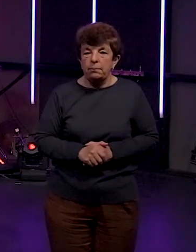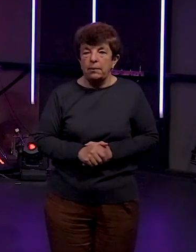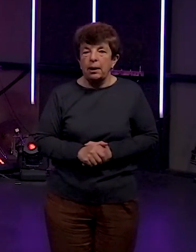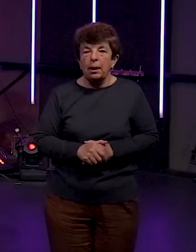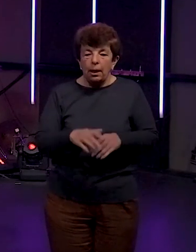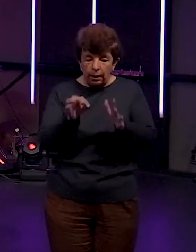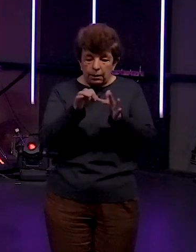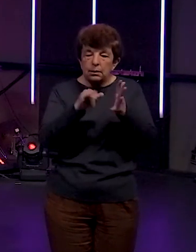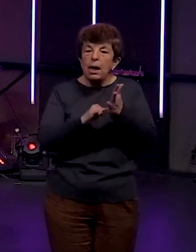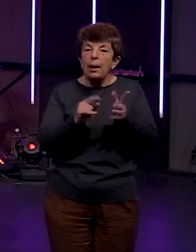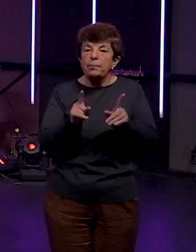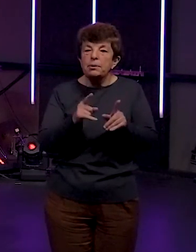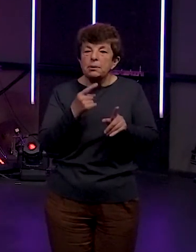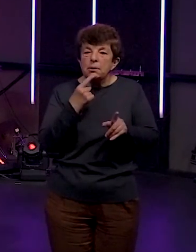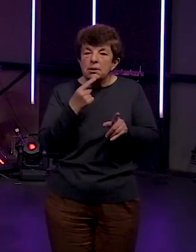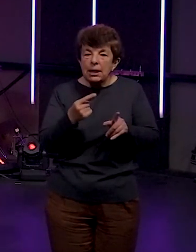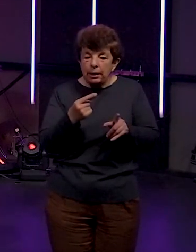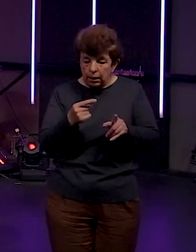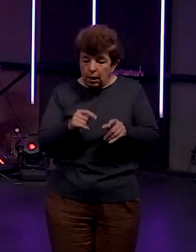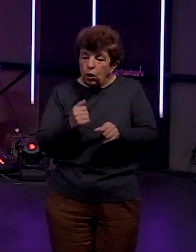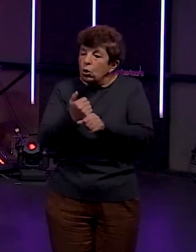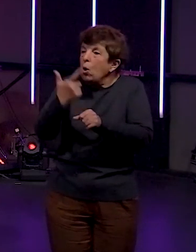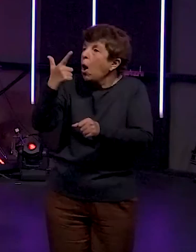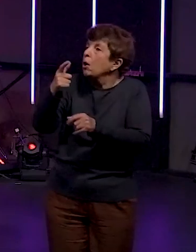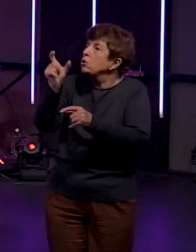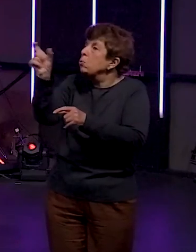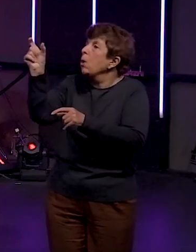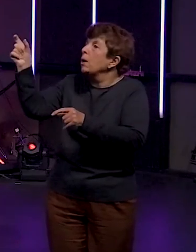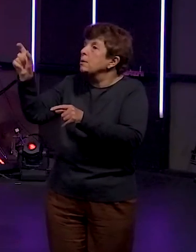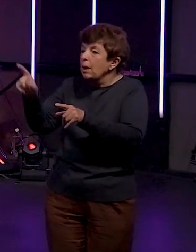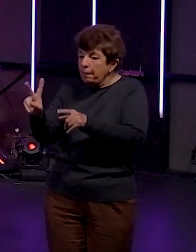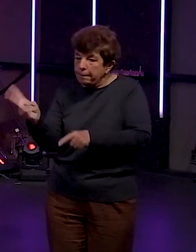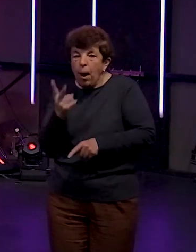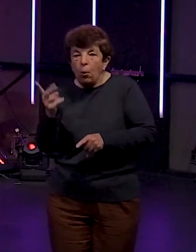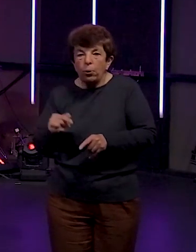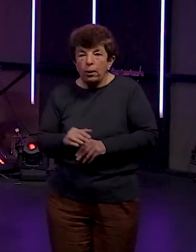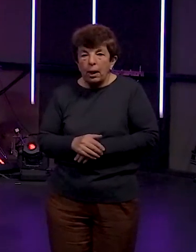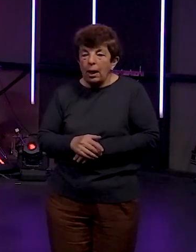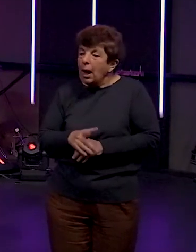And the Psalmist here is saying that God's Word is both of these. It lights up my